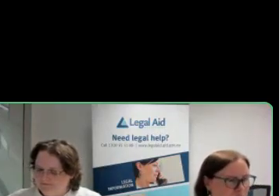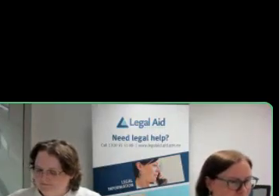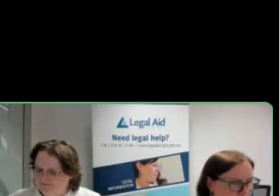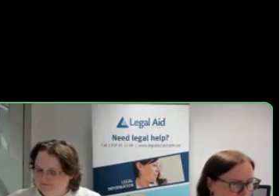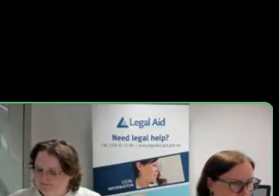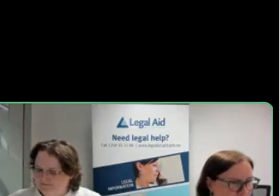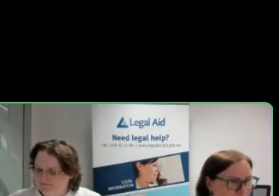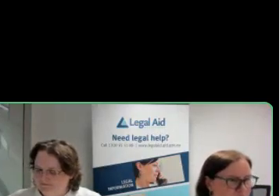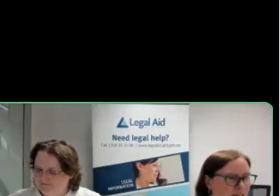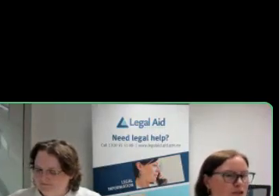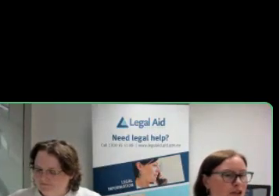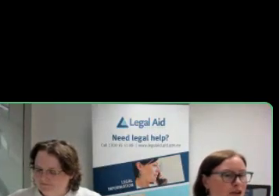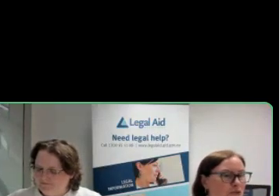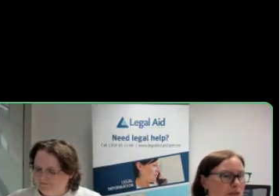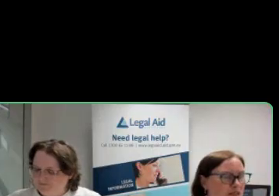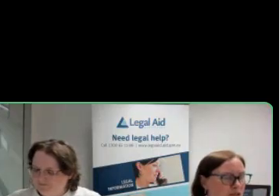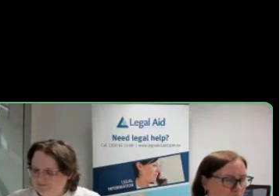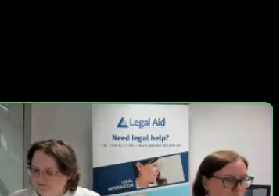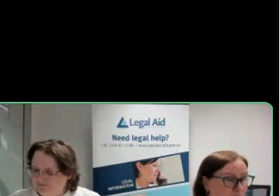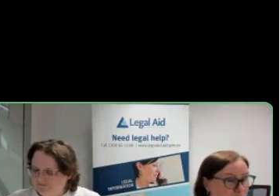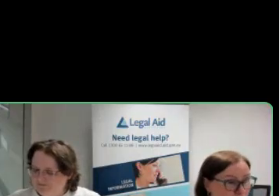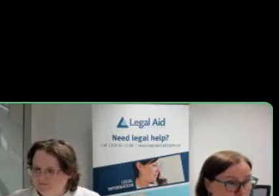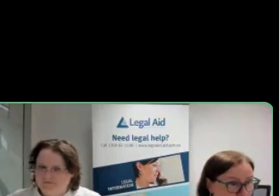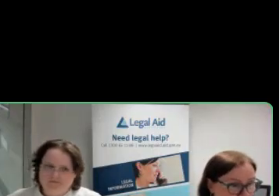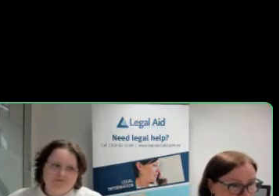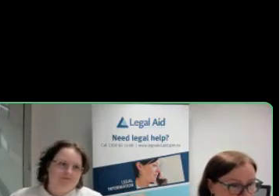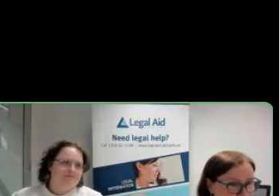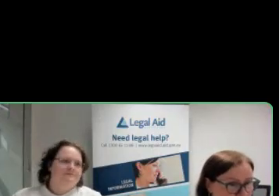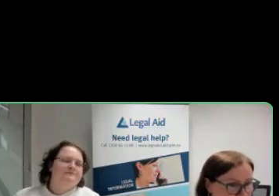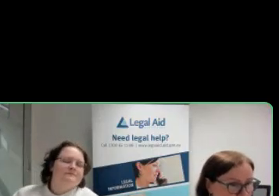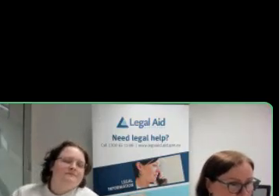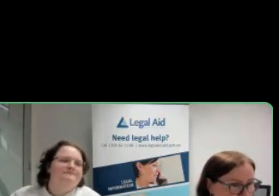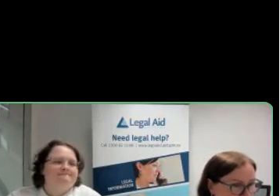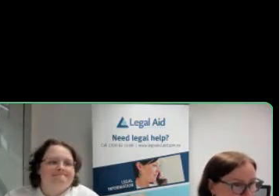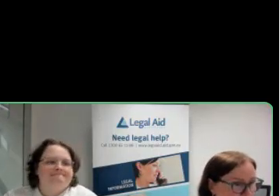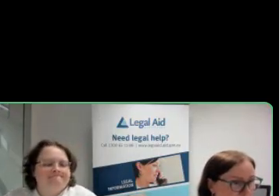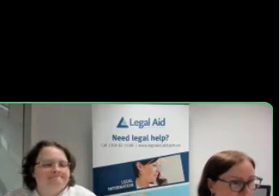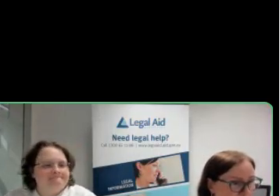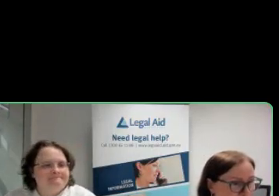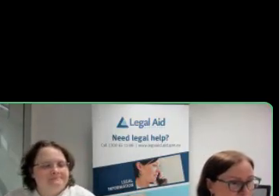um child arrangements and also we'll be talking about our referral pathways for legal help. Um